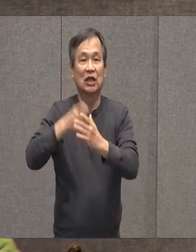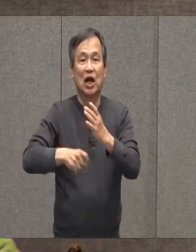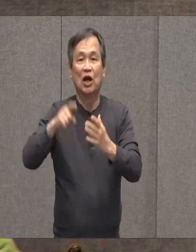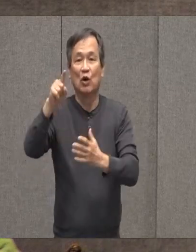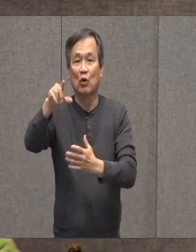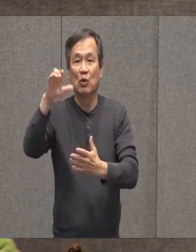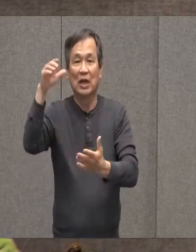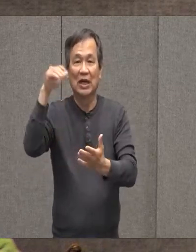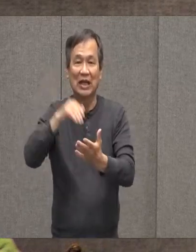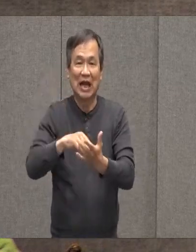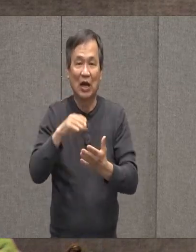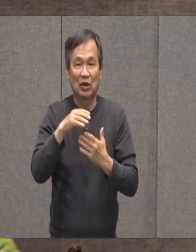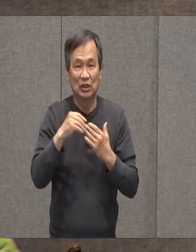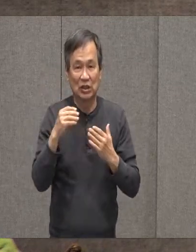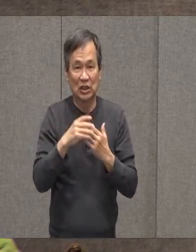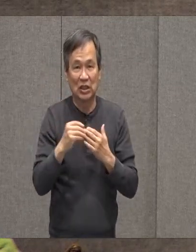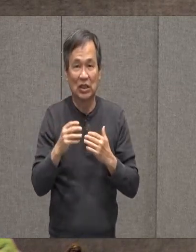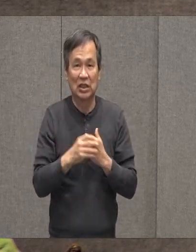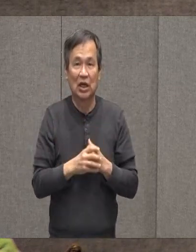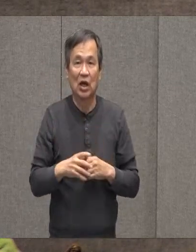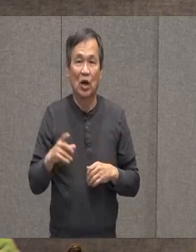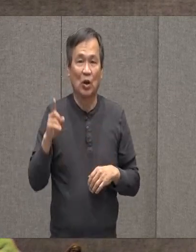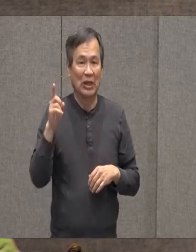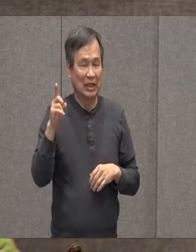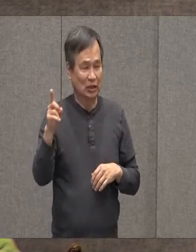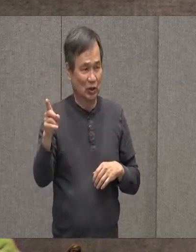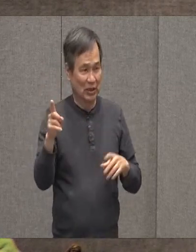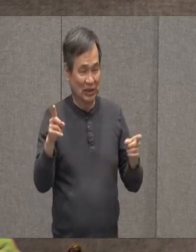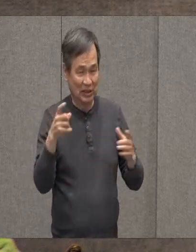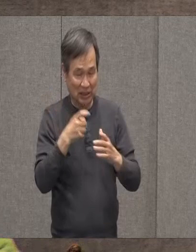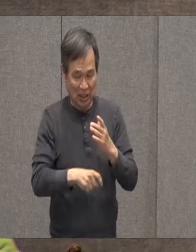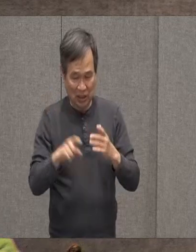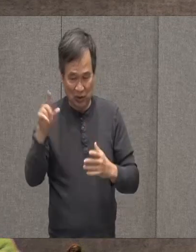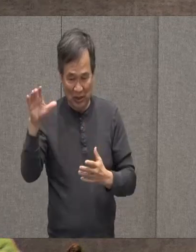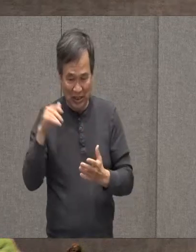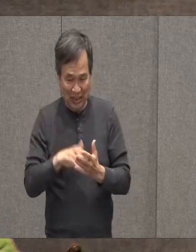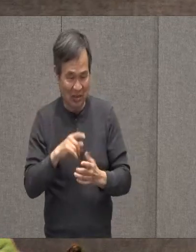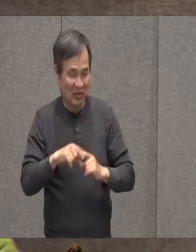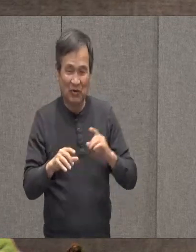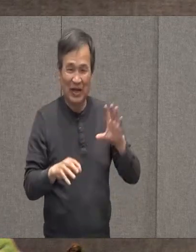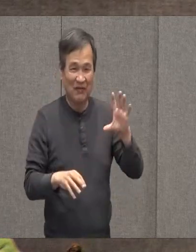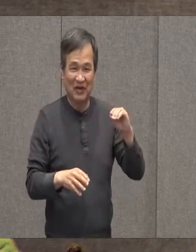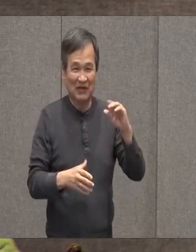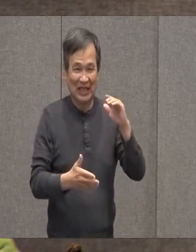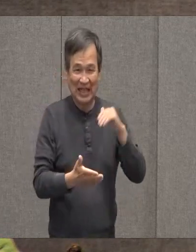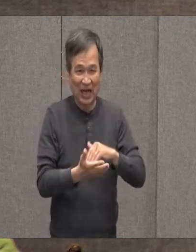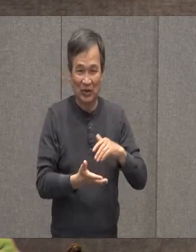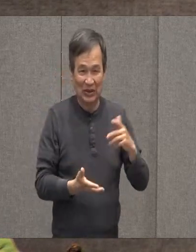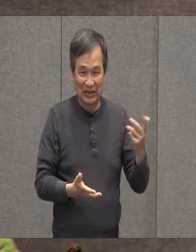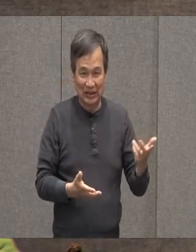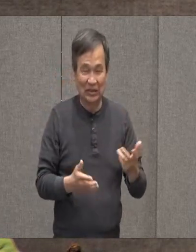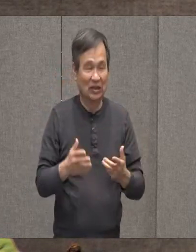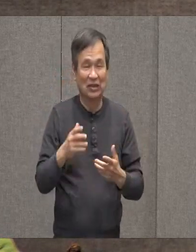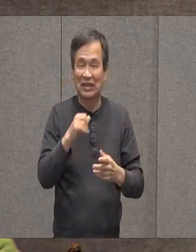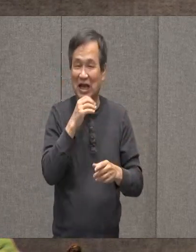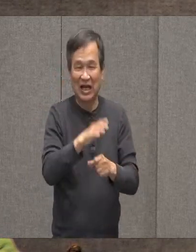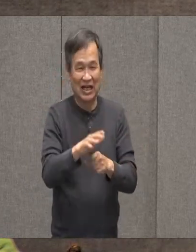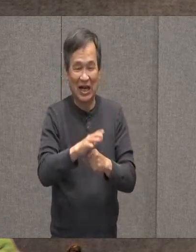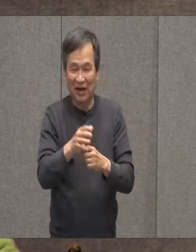So the castle costs $100,000, but we only have $50,000, so we're short, we don't have enough.